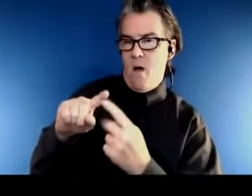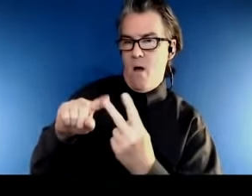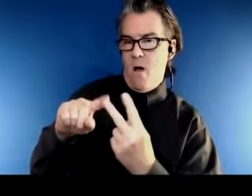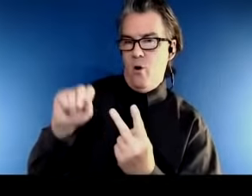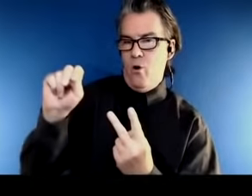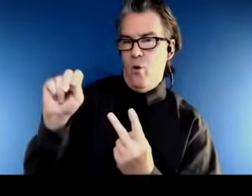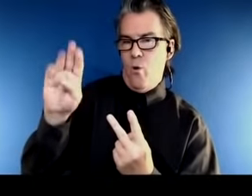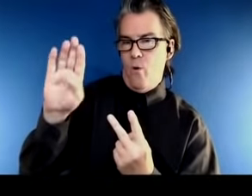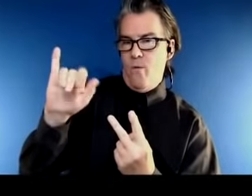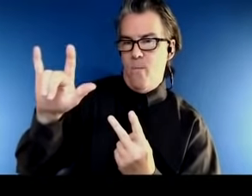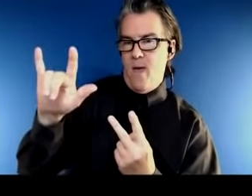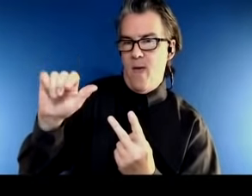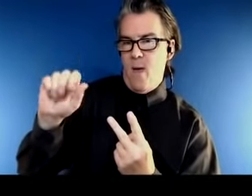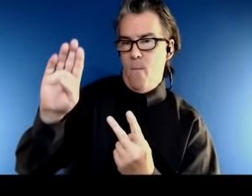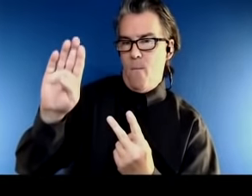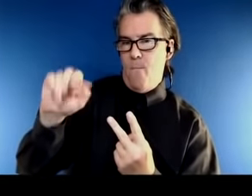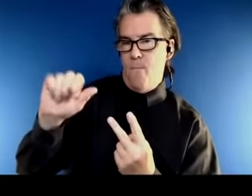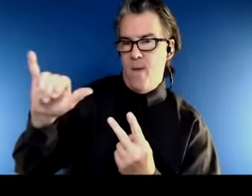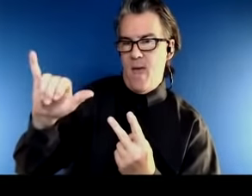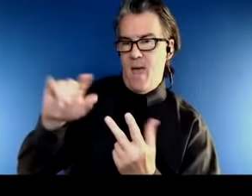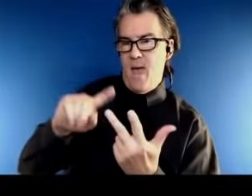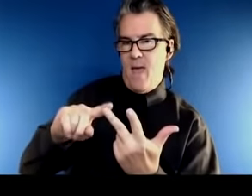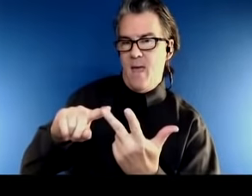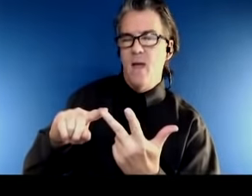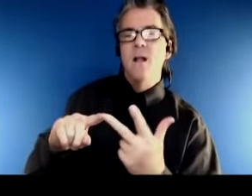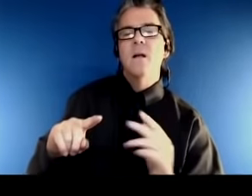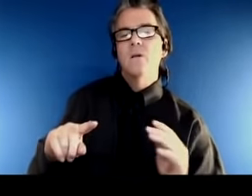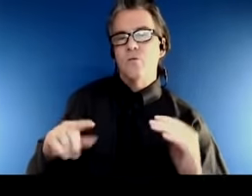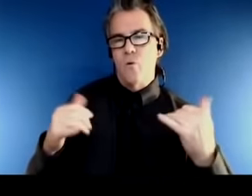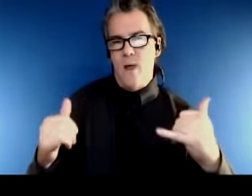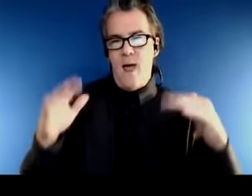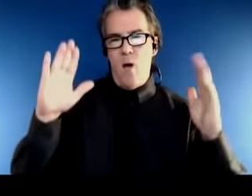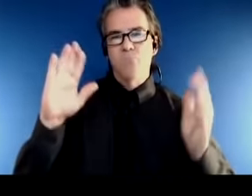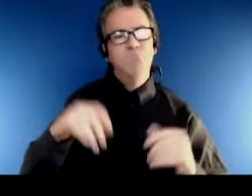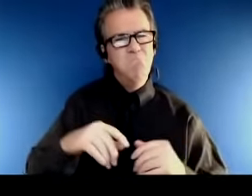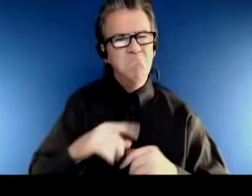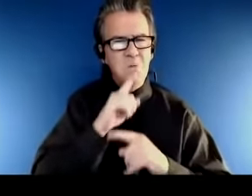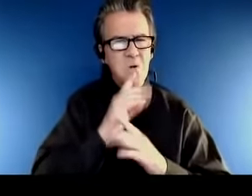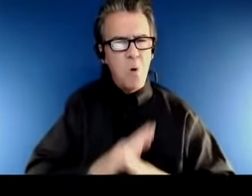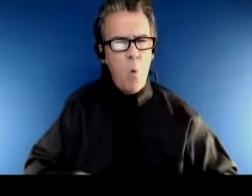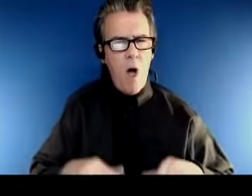that may be in areas that are being threatened by wildfires. And then Mark, I'd like it if you